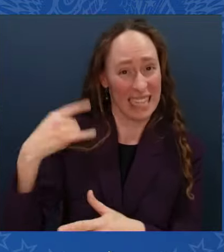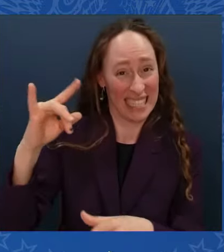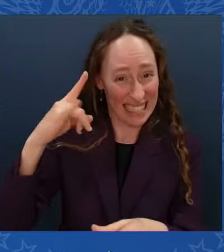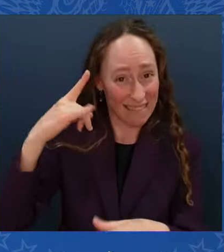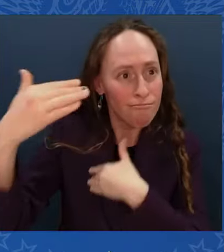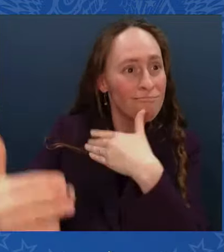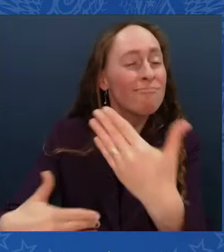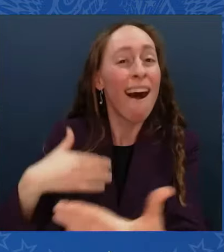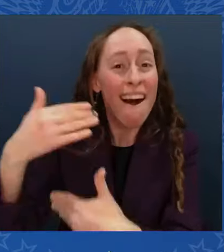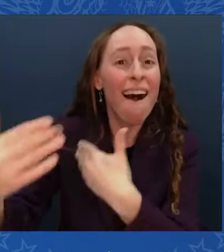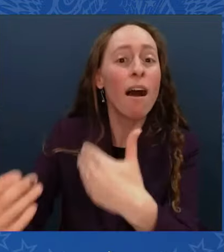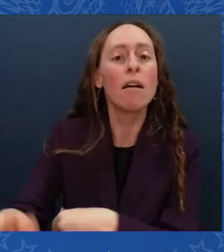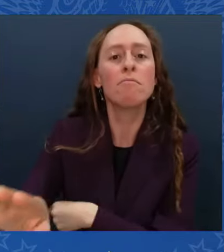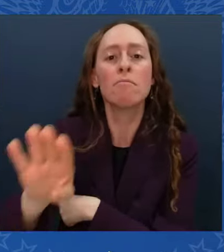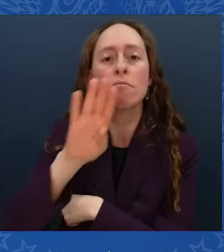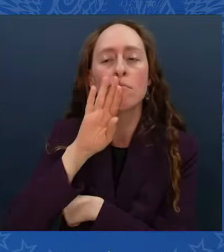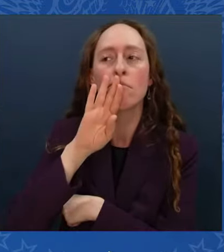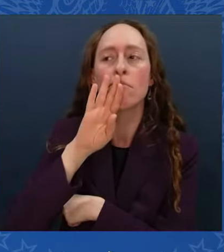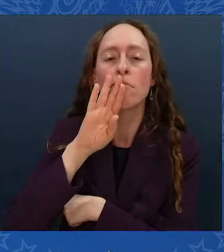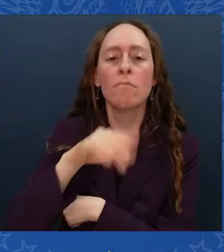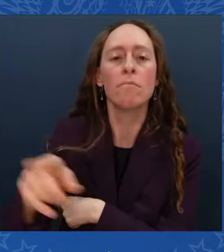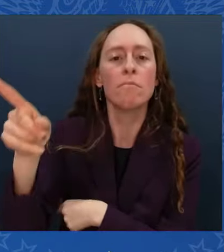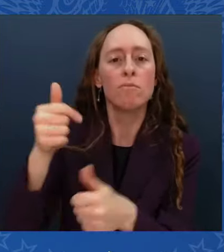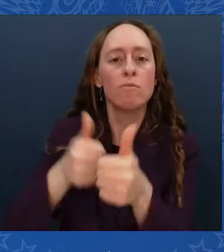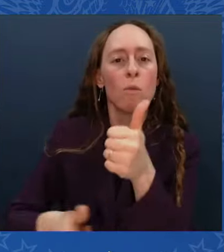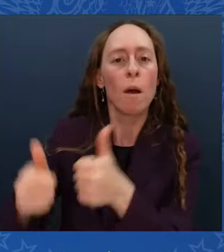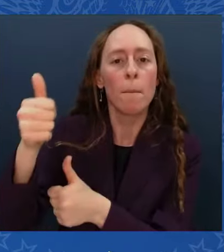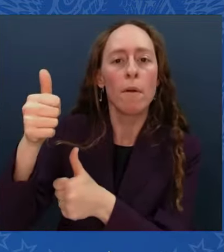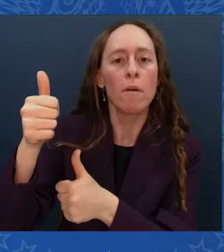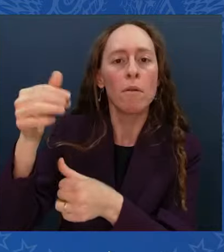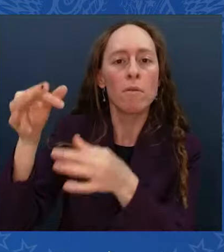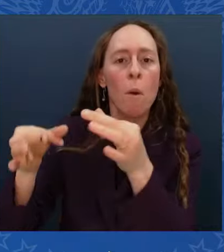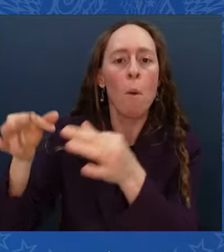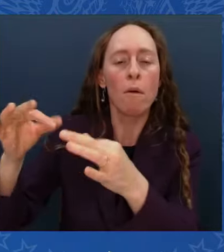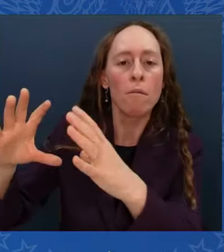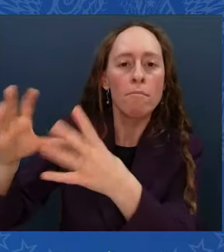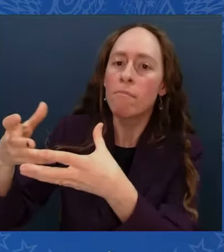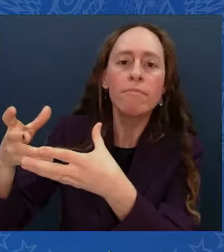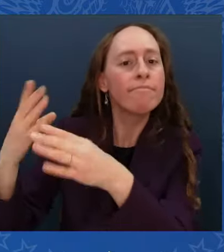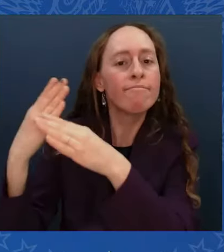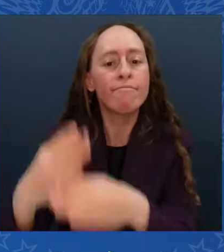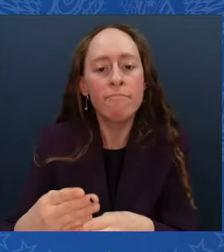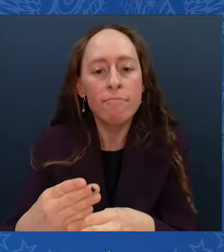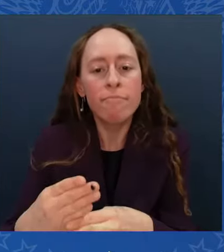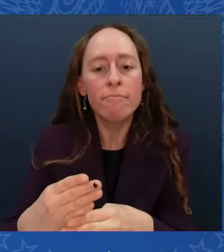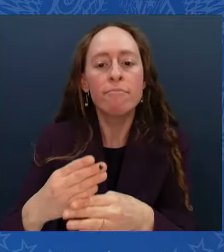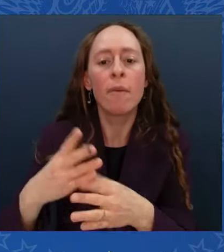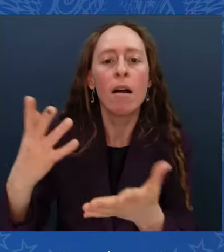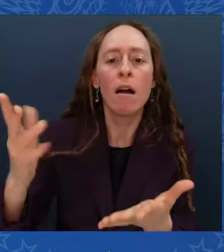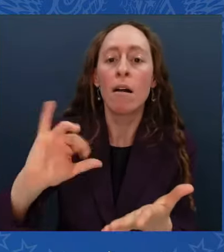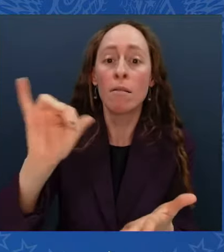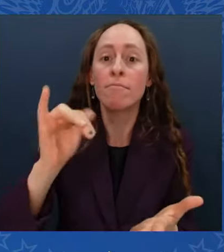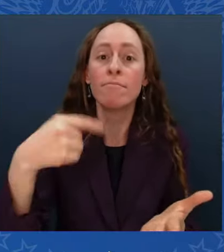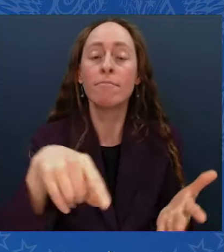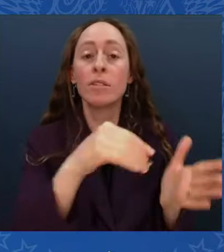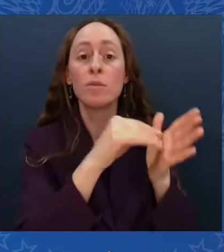It helps everyone, not just the people whose debt is relieved. But when people with student debt are re- student debt relieved, they buy homes,